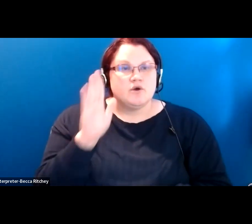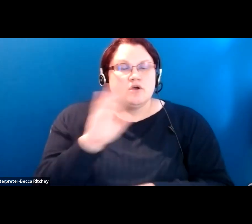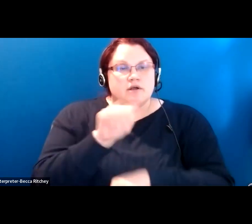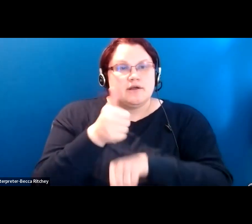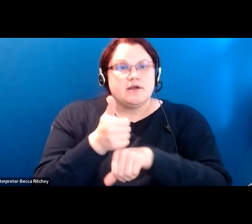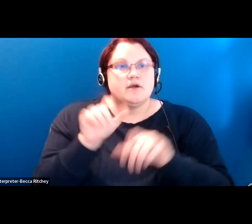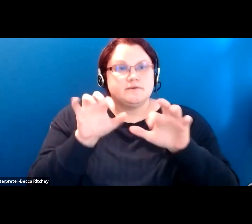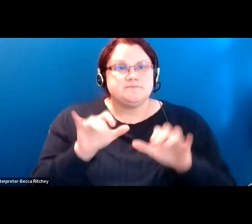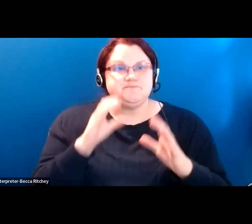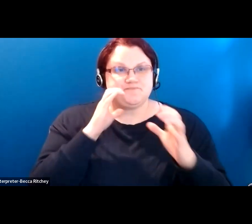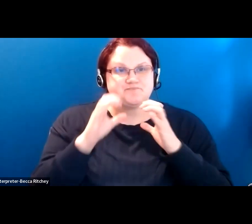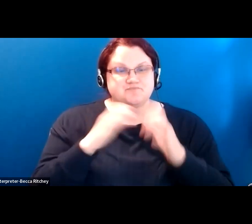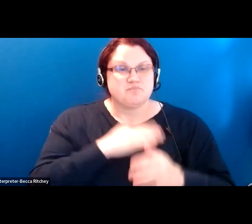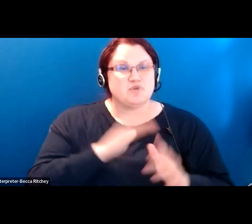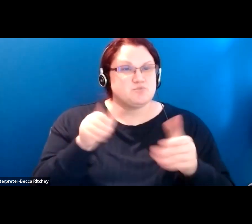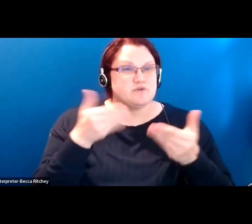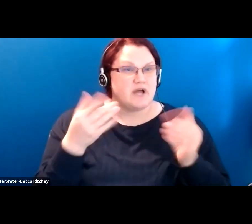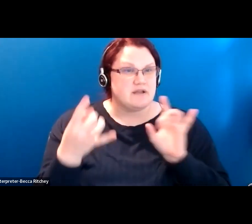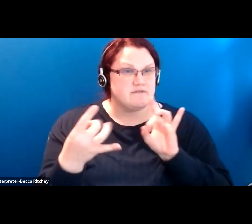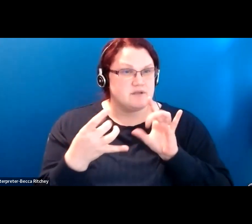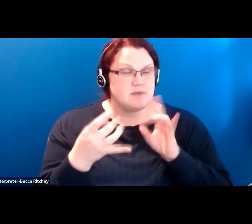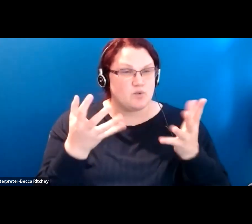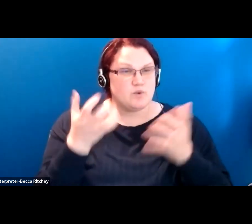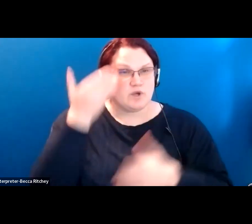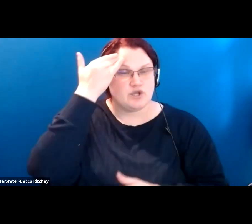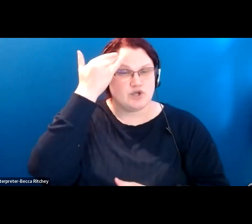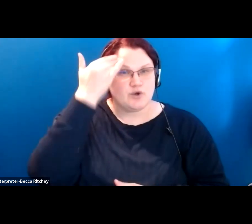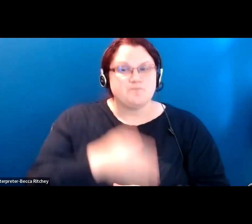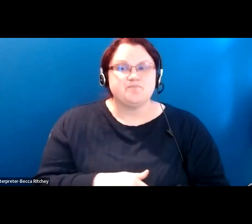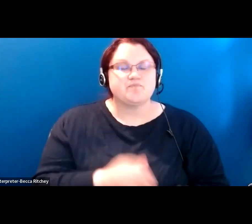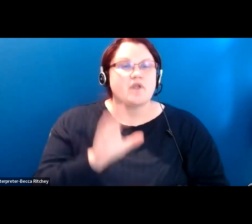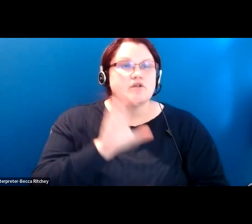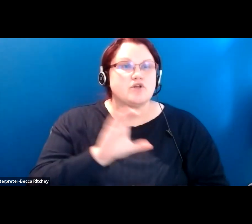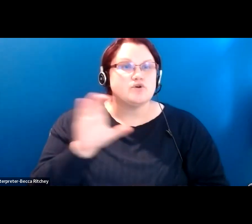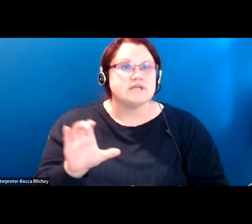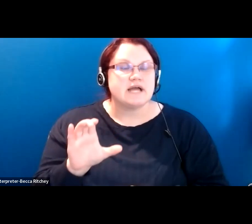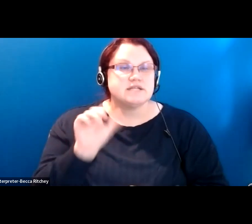So, please provide us your feedback. We want to know. Closed captioning and an American Sign Language